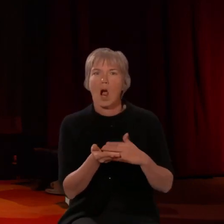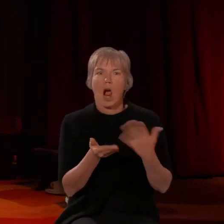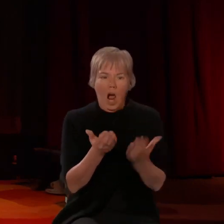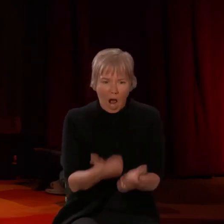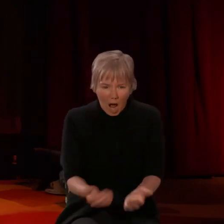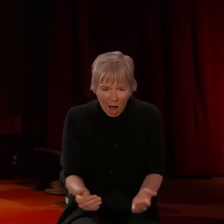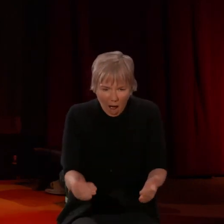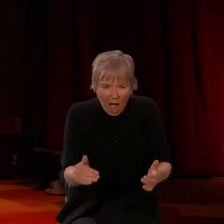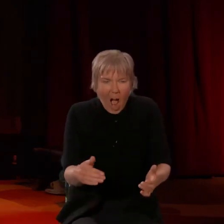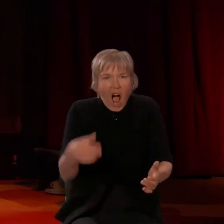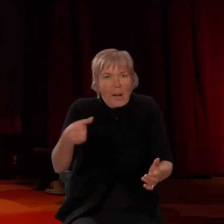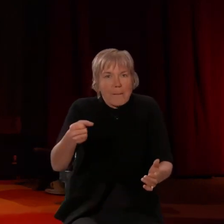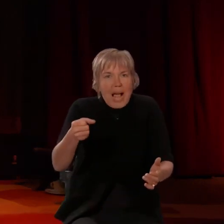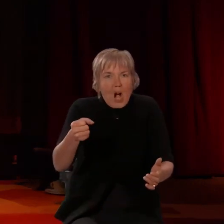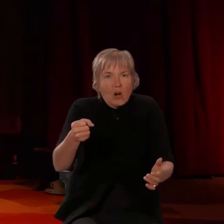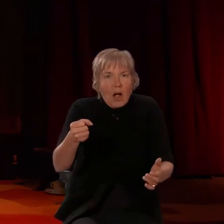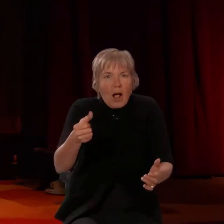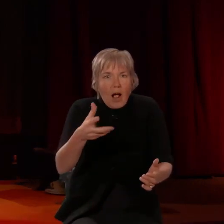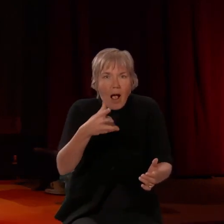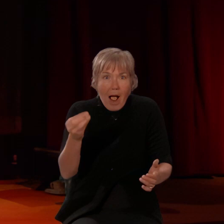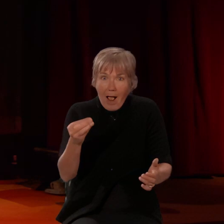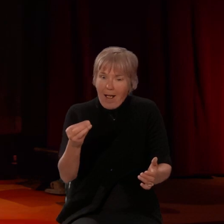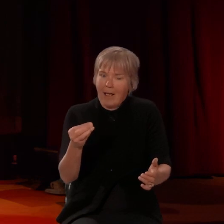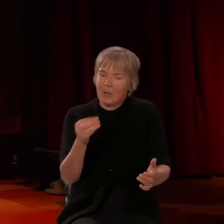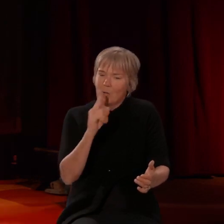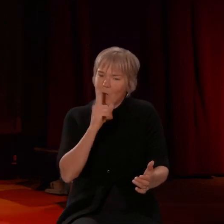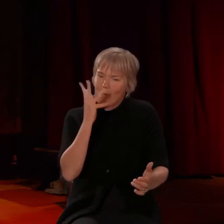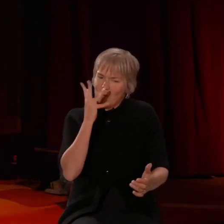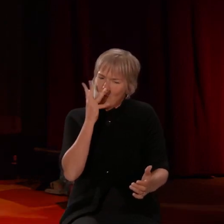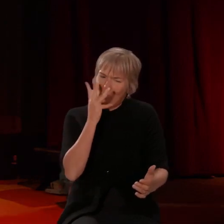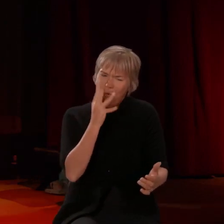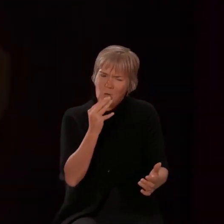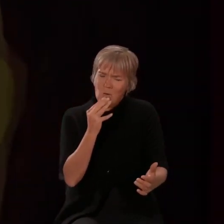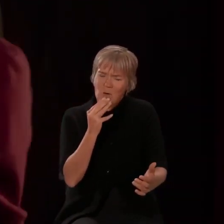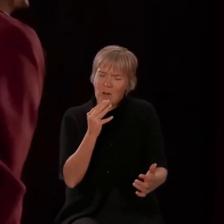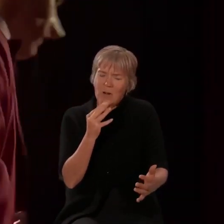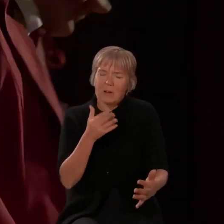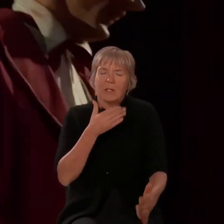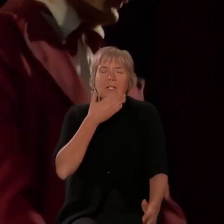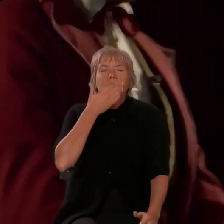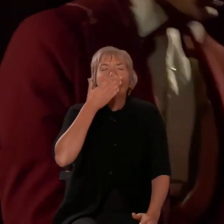and a giant teapot, sending the rapturous vapor of sweet steam all around.